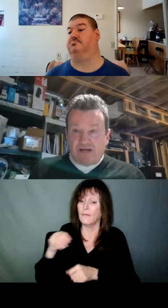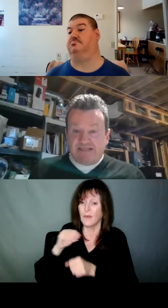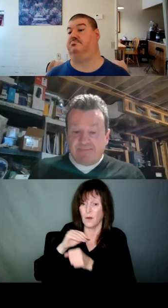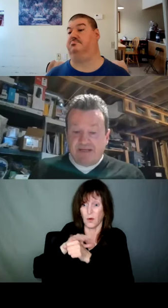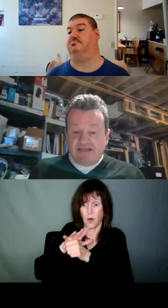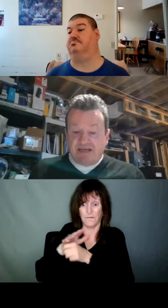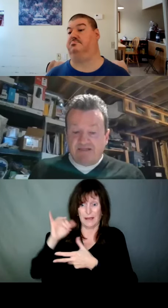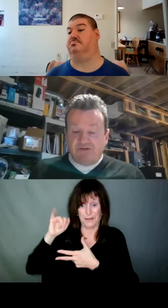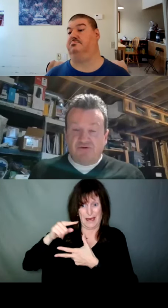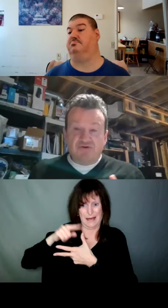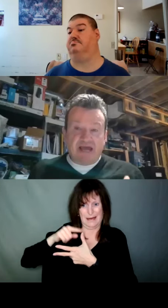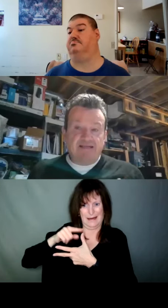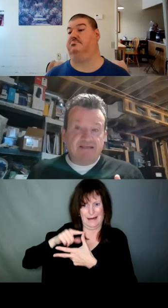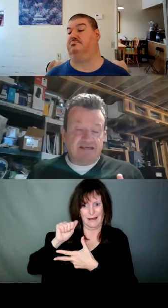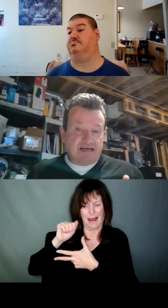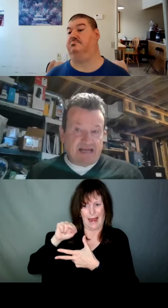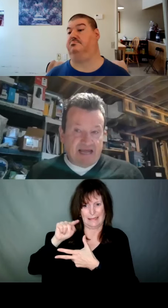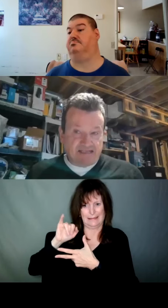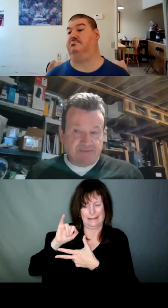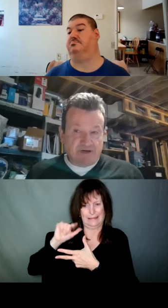19